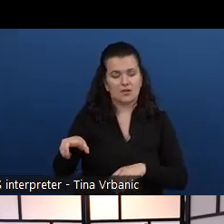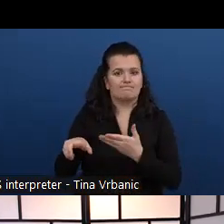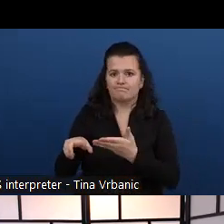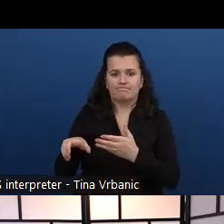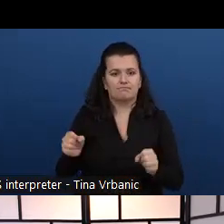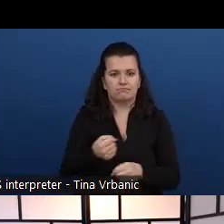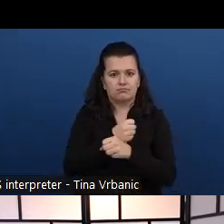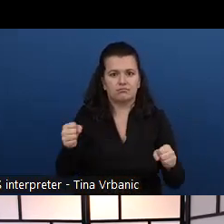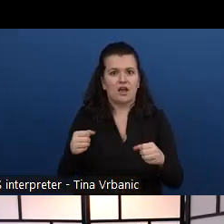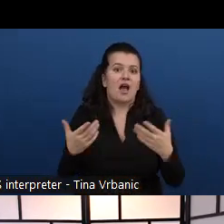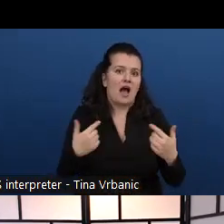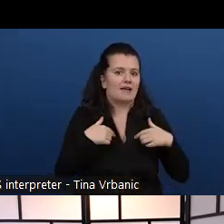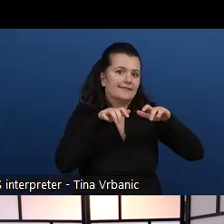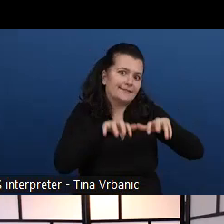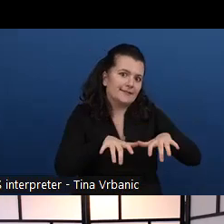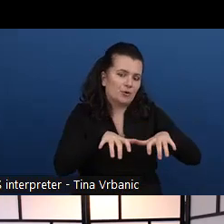worked and sometimes it didn't work.